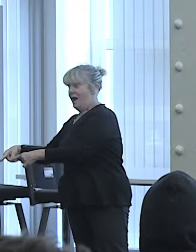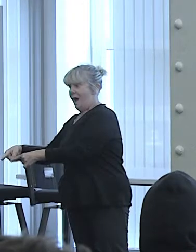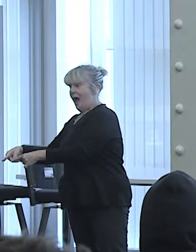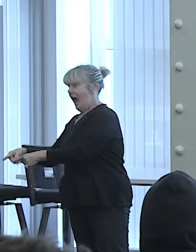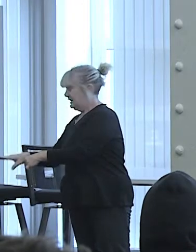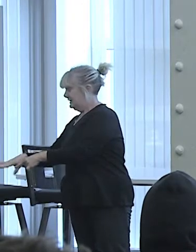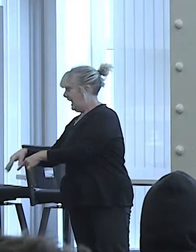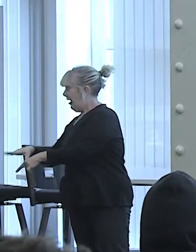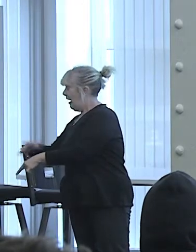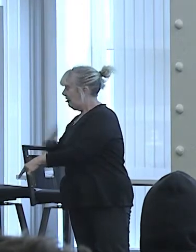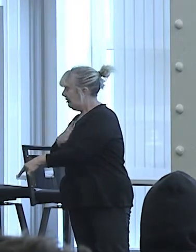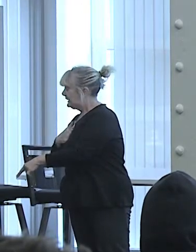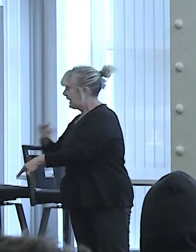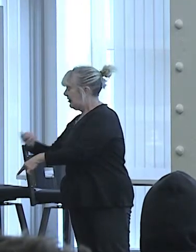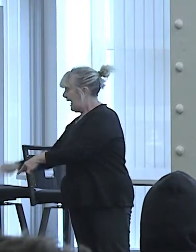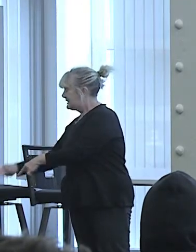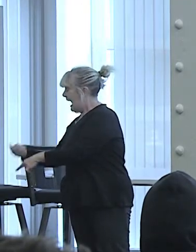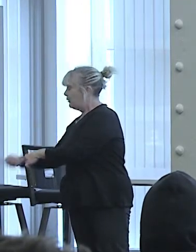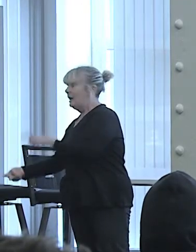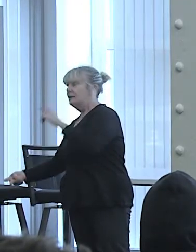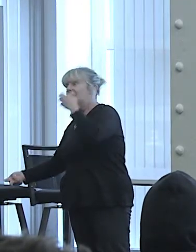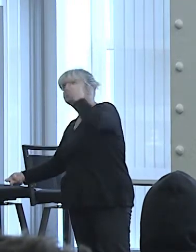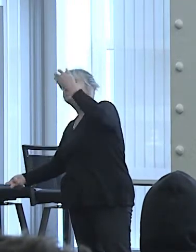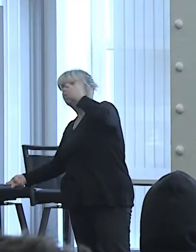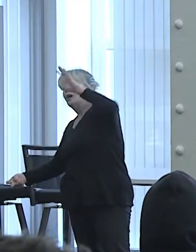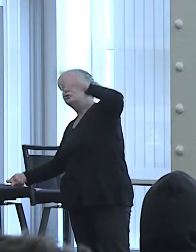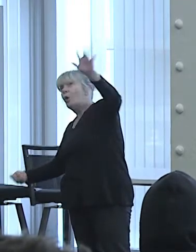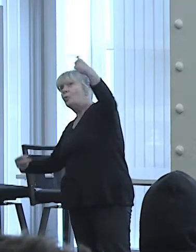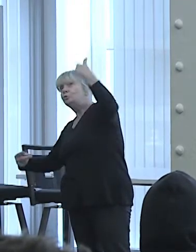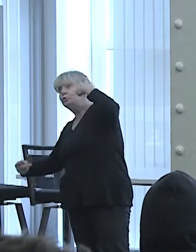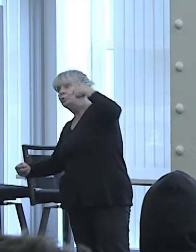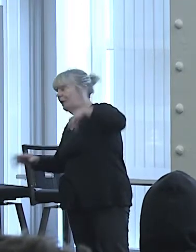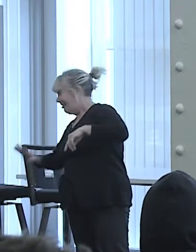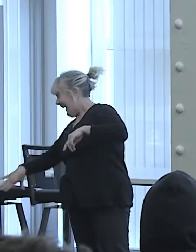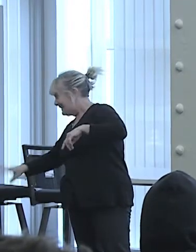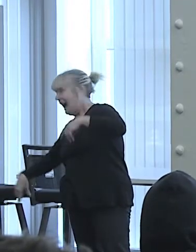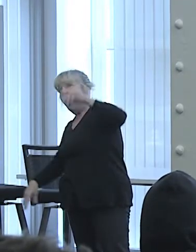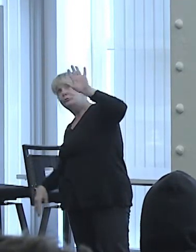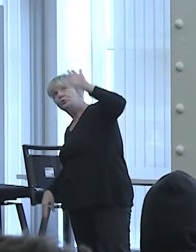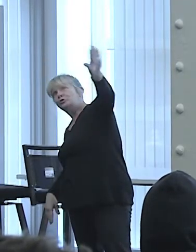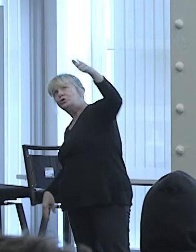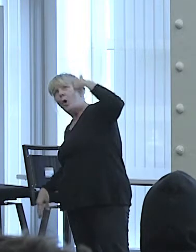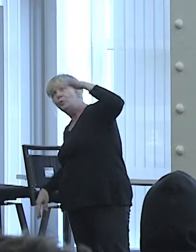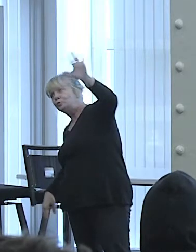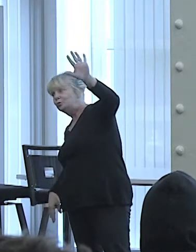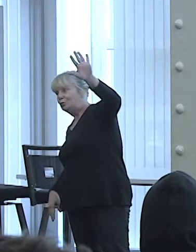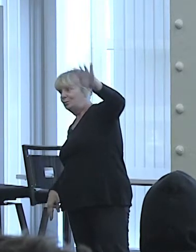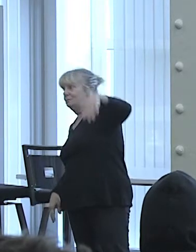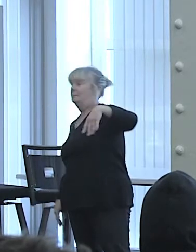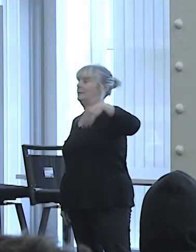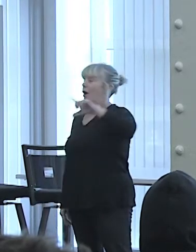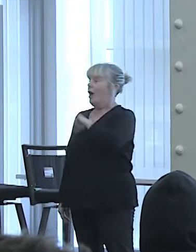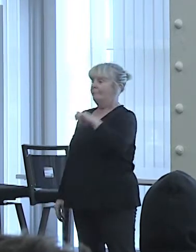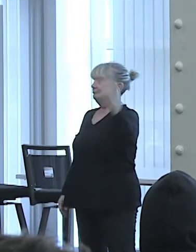and begging for the police to not shoot them. The officer shoots Charles Kinsey